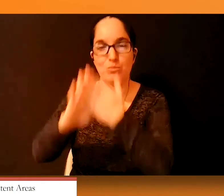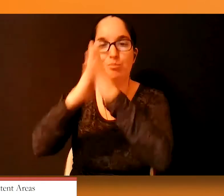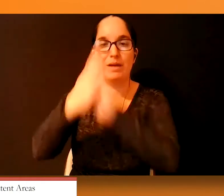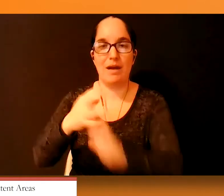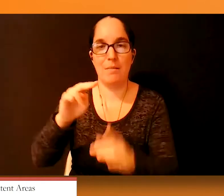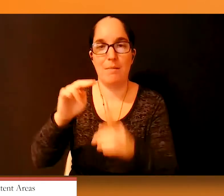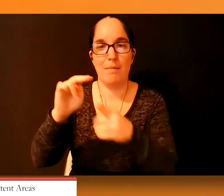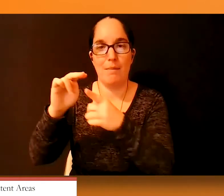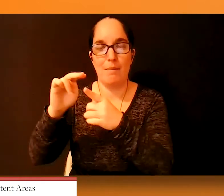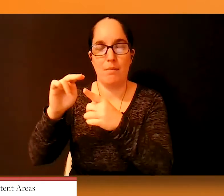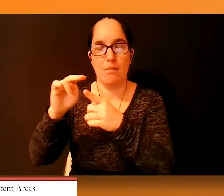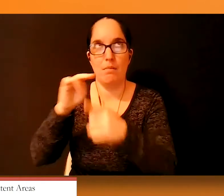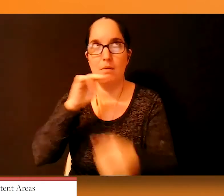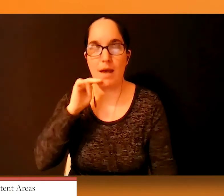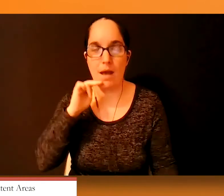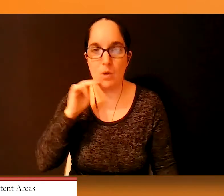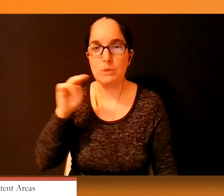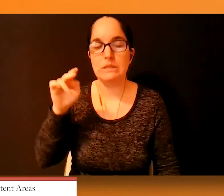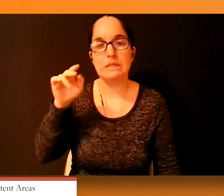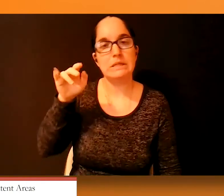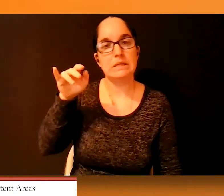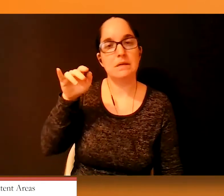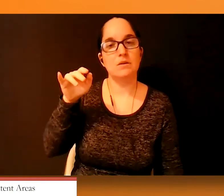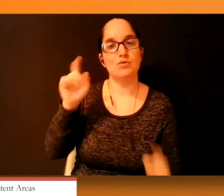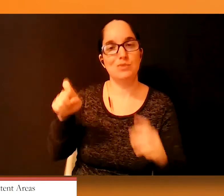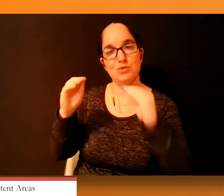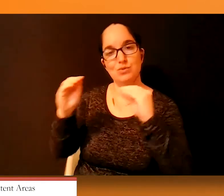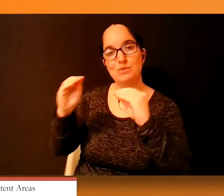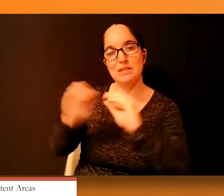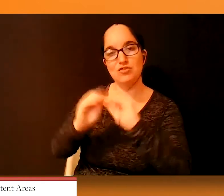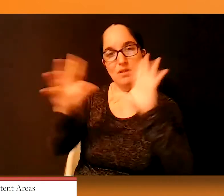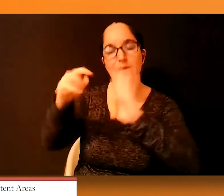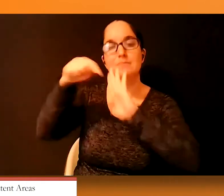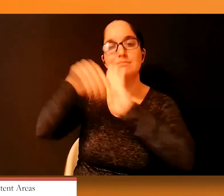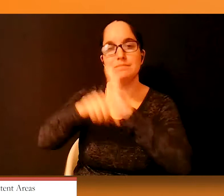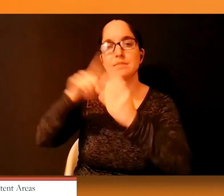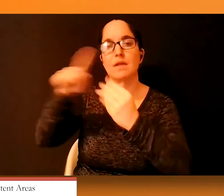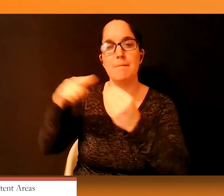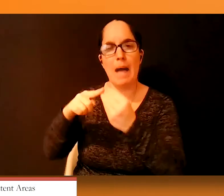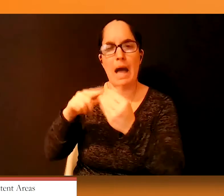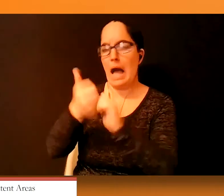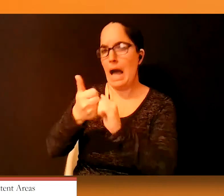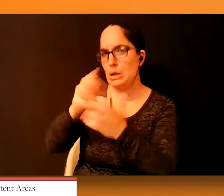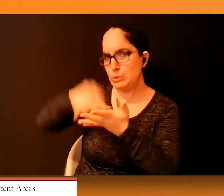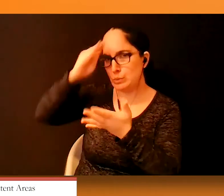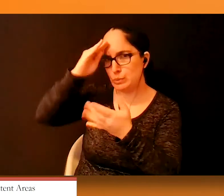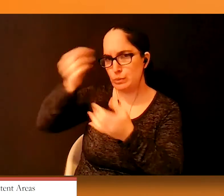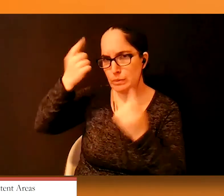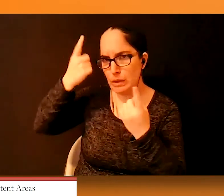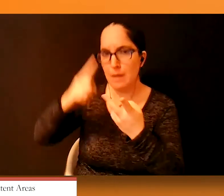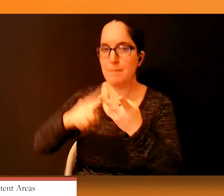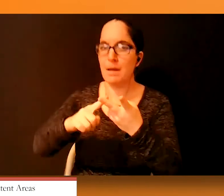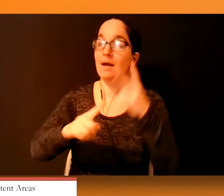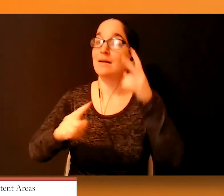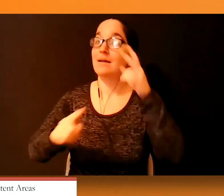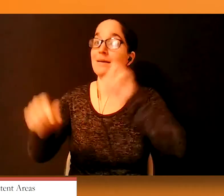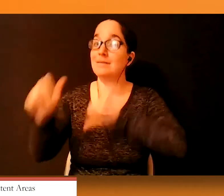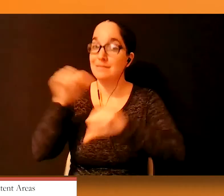and teach our students that that happens. There's also a lot of cause and effect in the way that science papers are written.